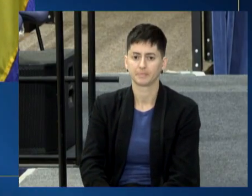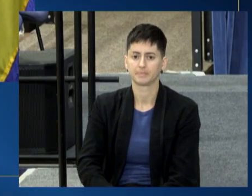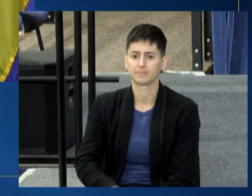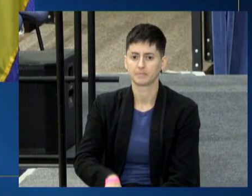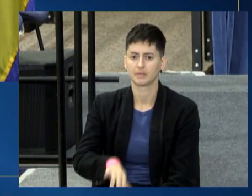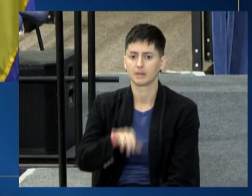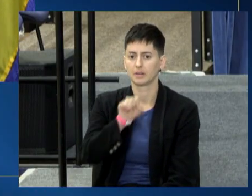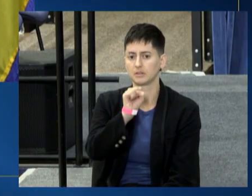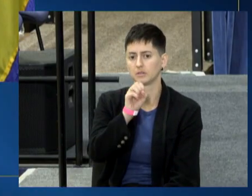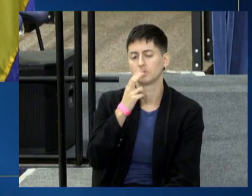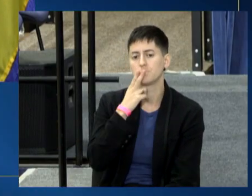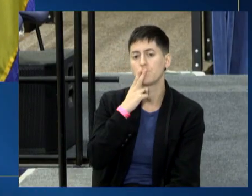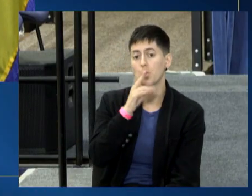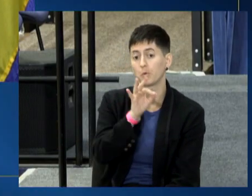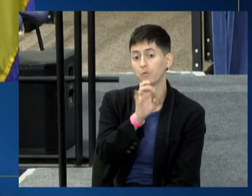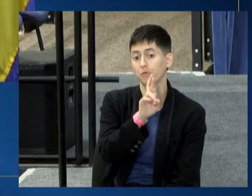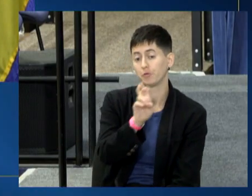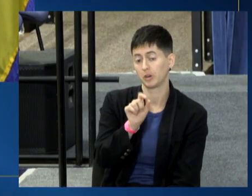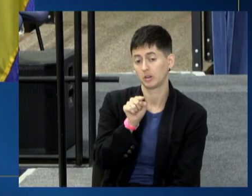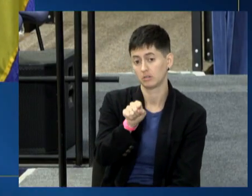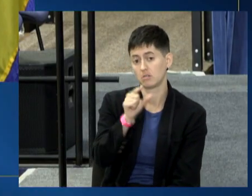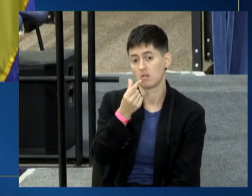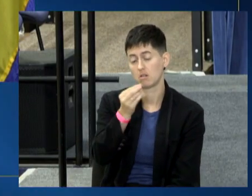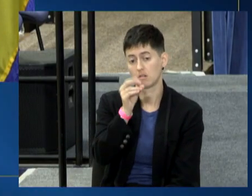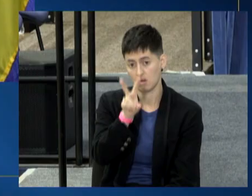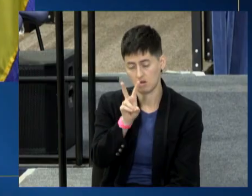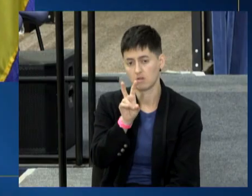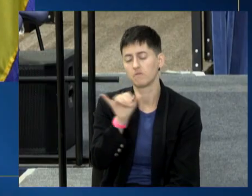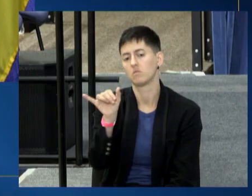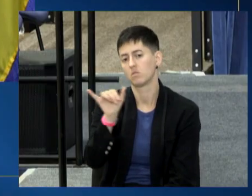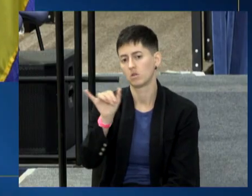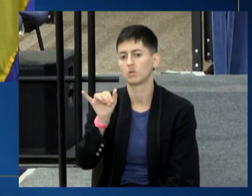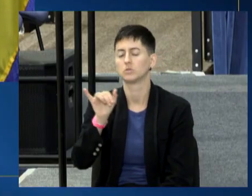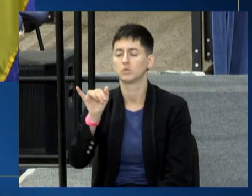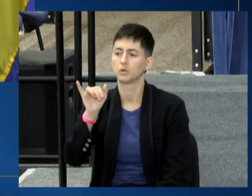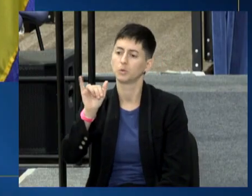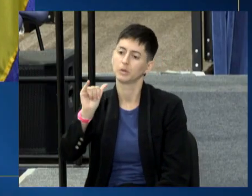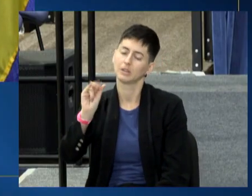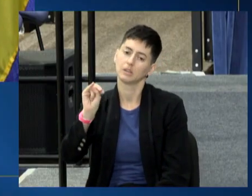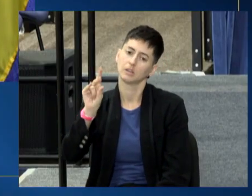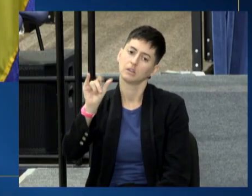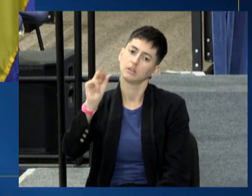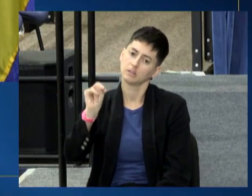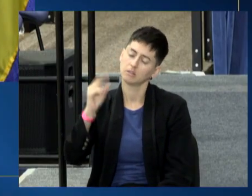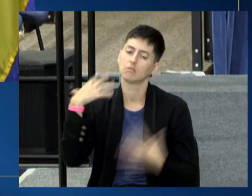smoking cessation support through text messaging, another simple digital tool